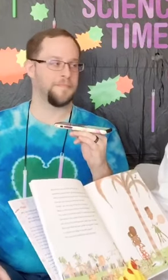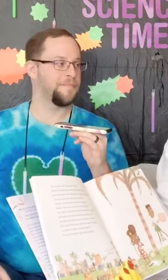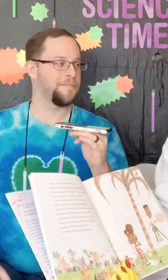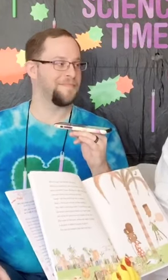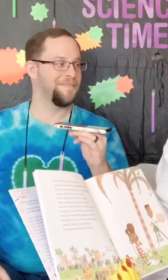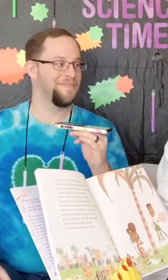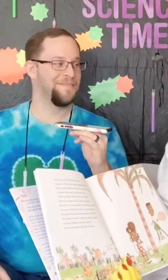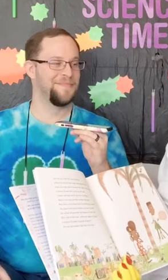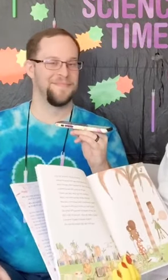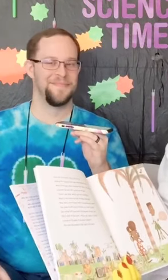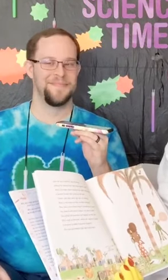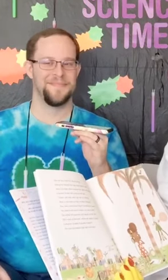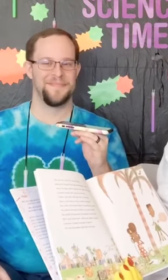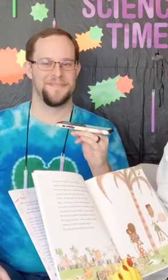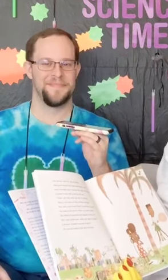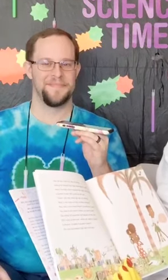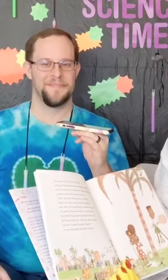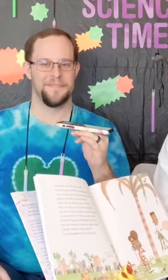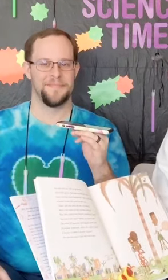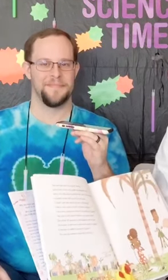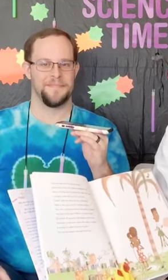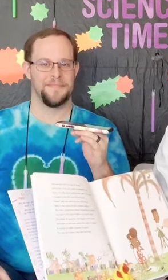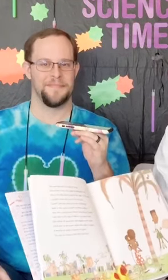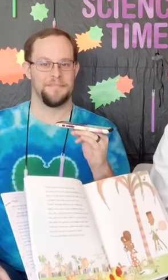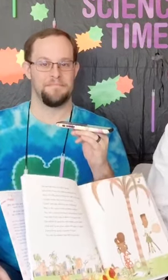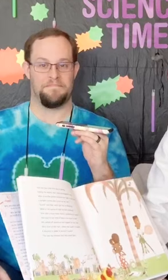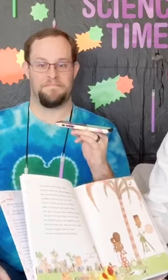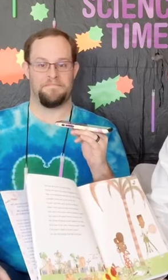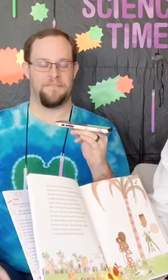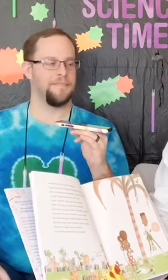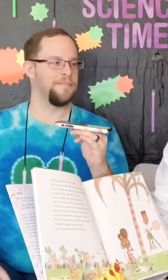When a horrible stench whacked her right in the nose!